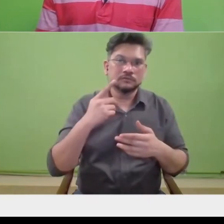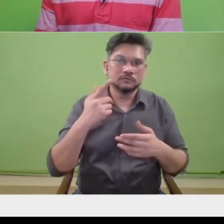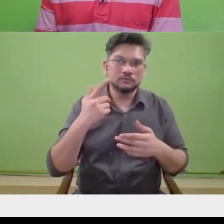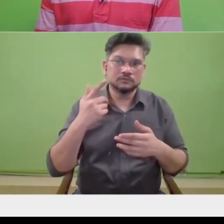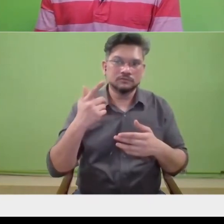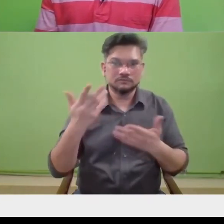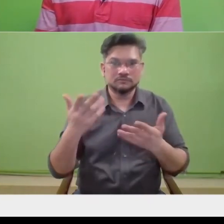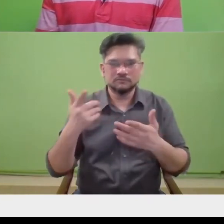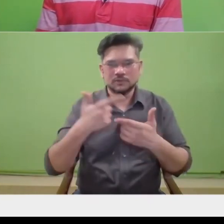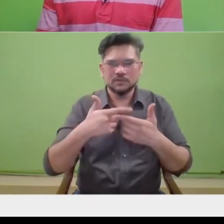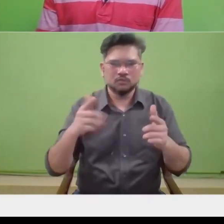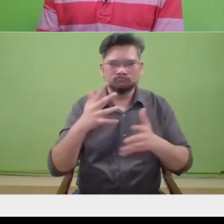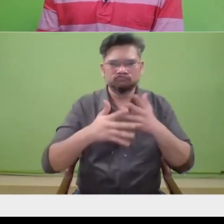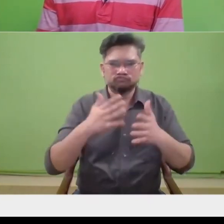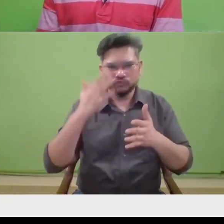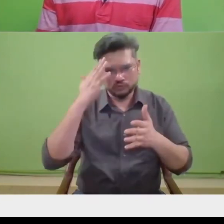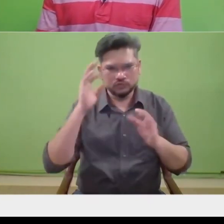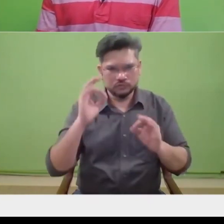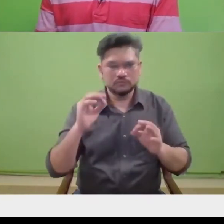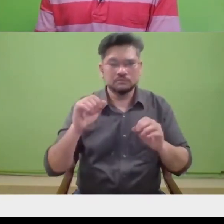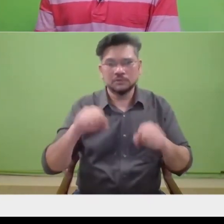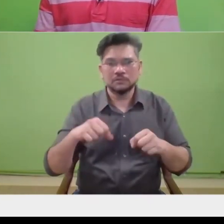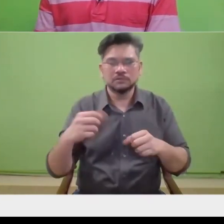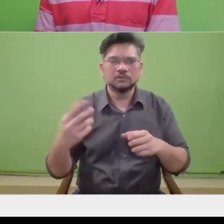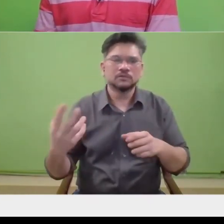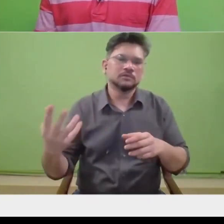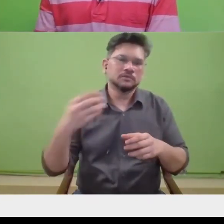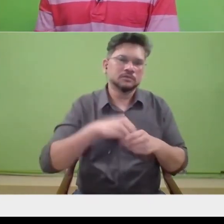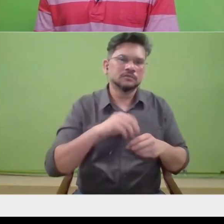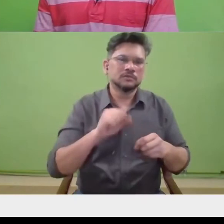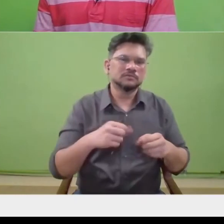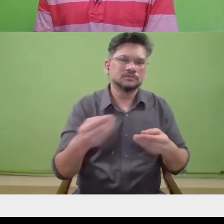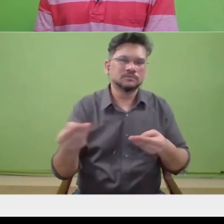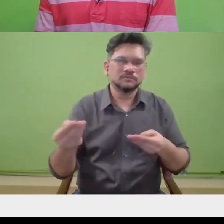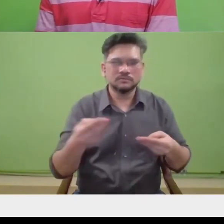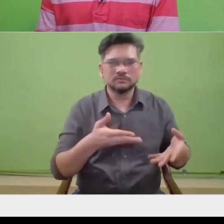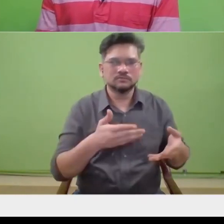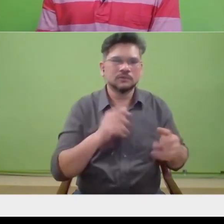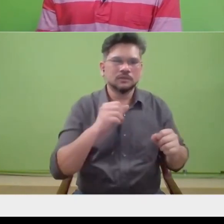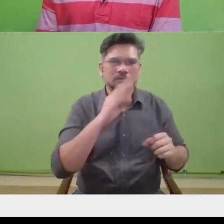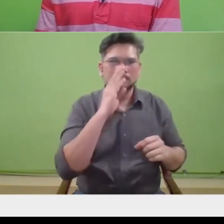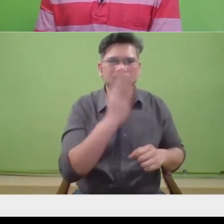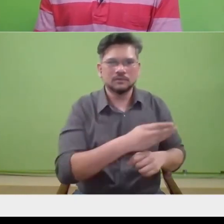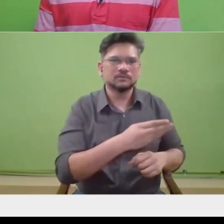language sign language should be given certain kind of direct entry if they have the basic